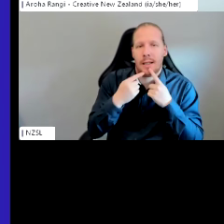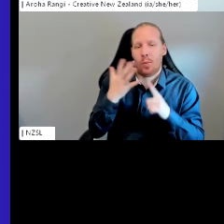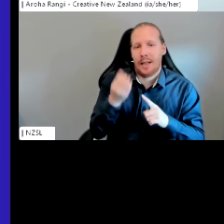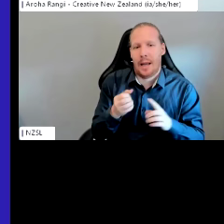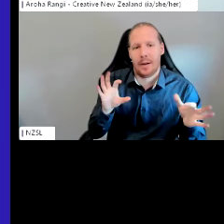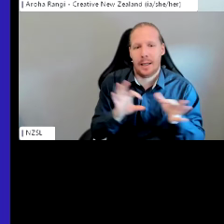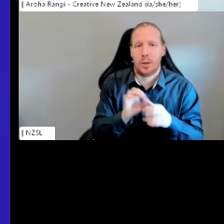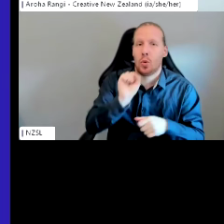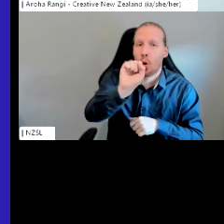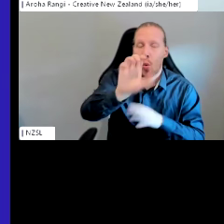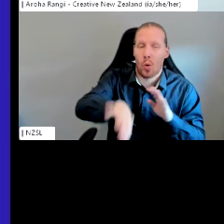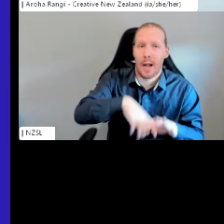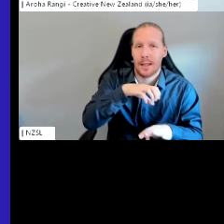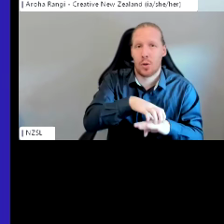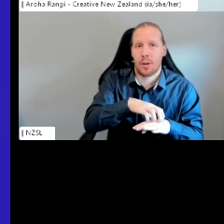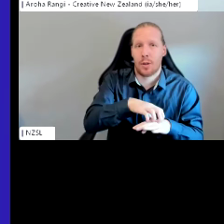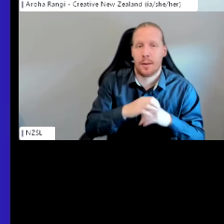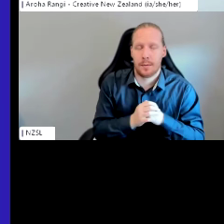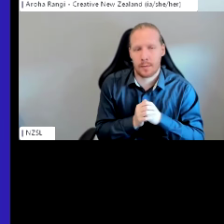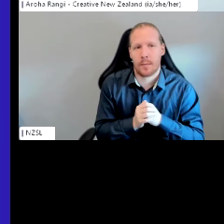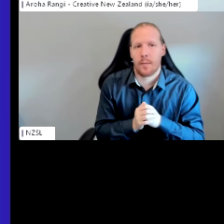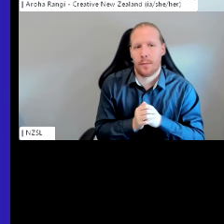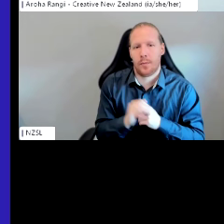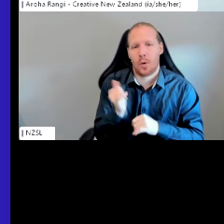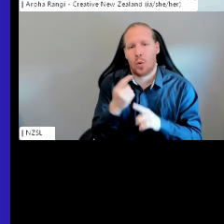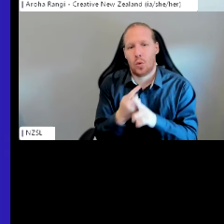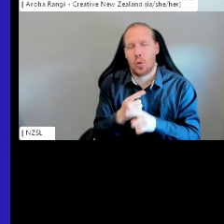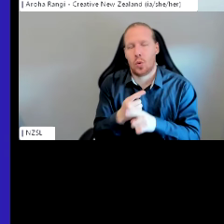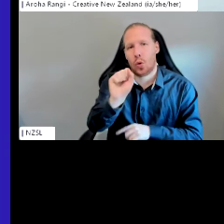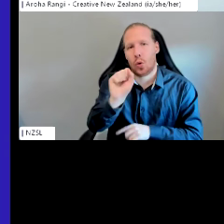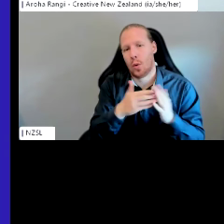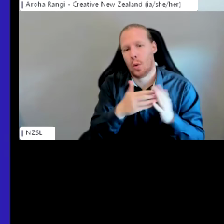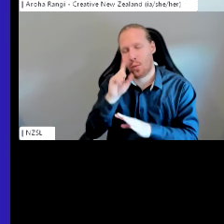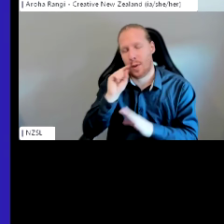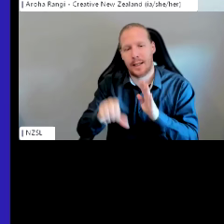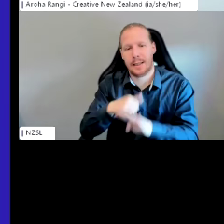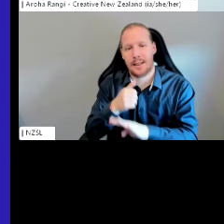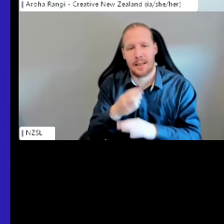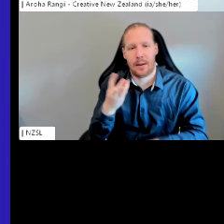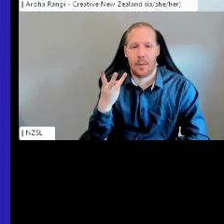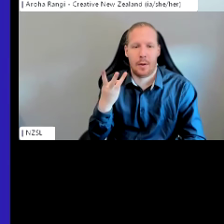would like us to maybe talk to your colleagues, we could set up a halfhour session or whatever. Um